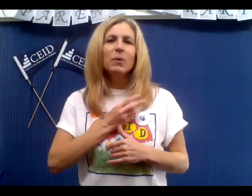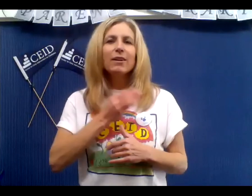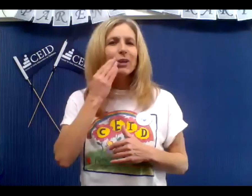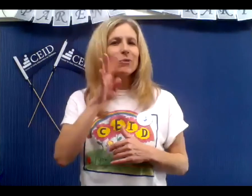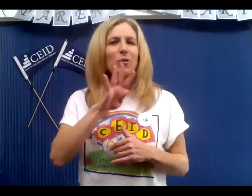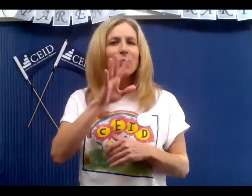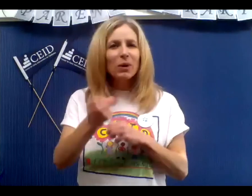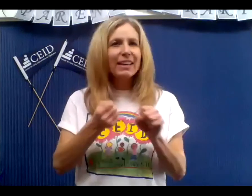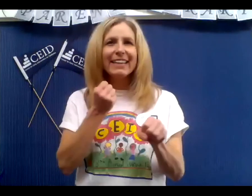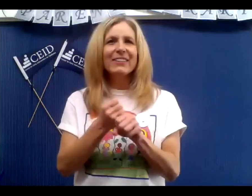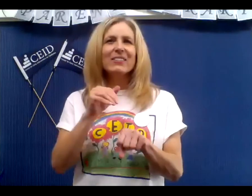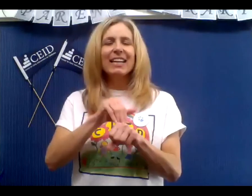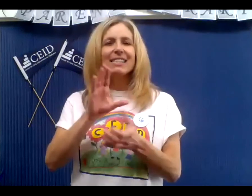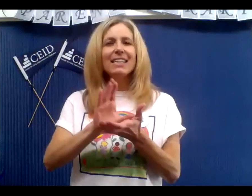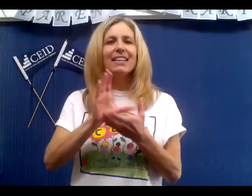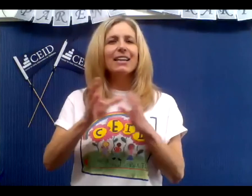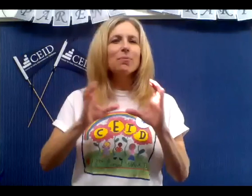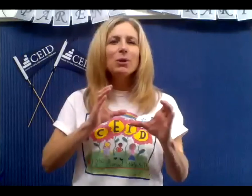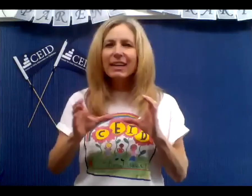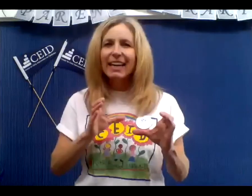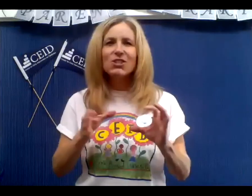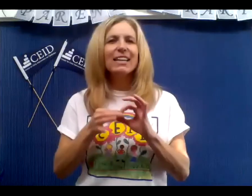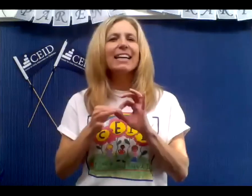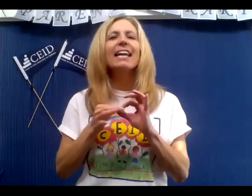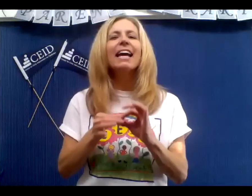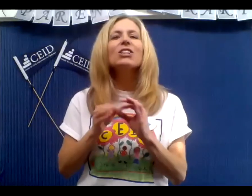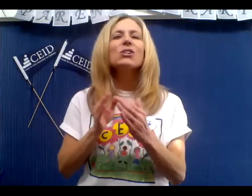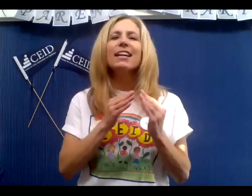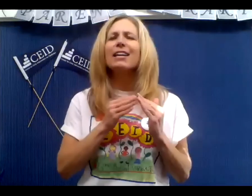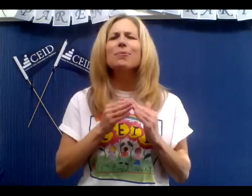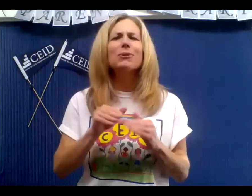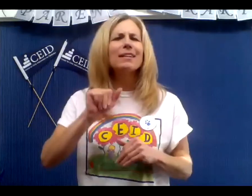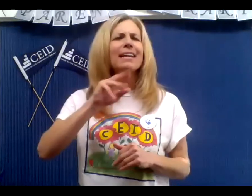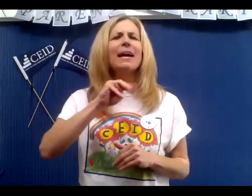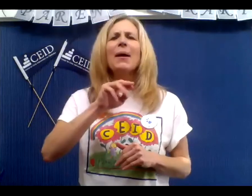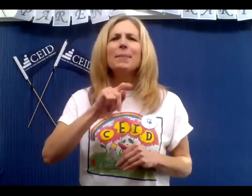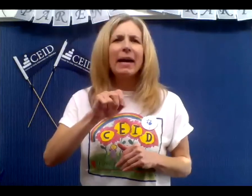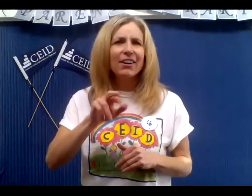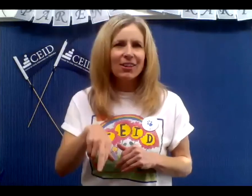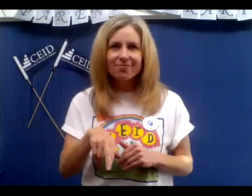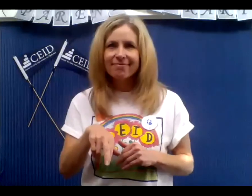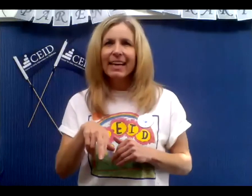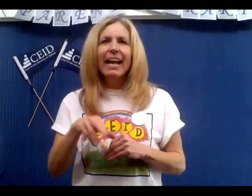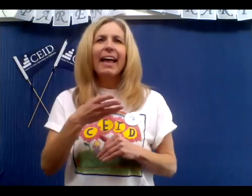We have known for 40 years at CEID that communication, connection, and community matter.